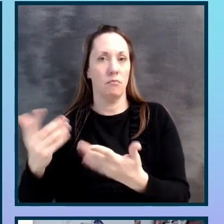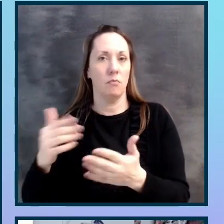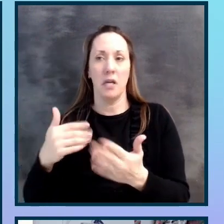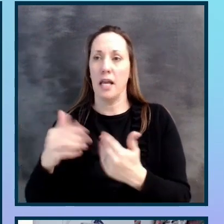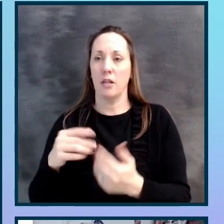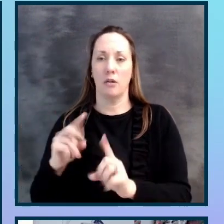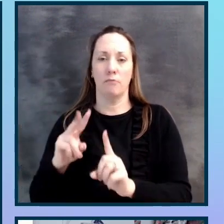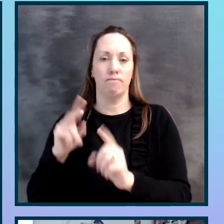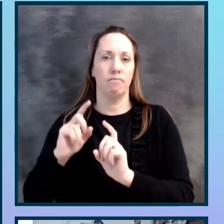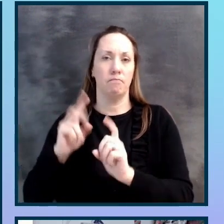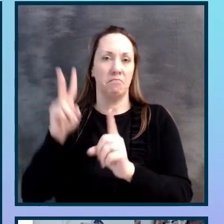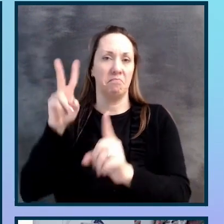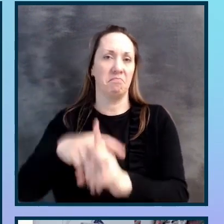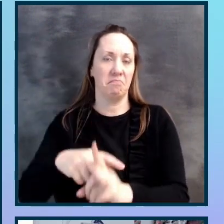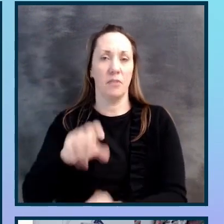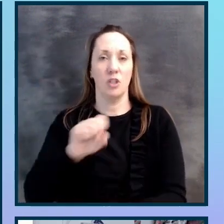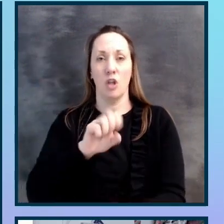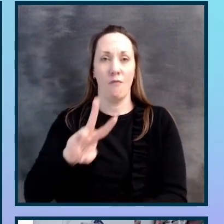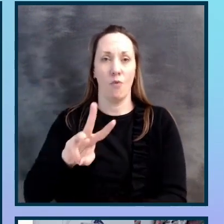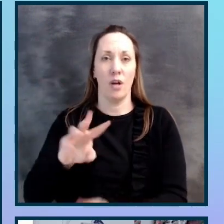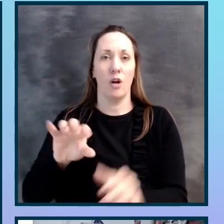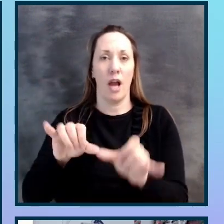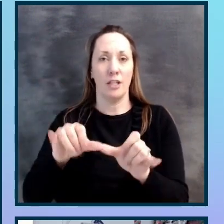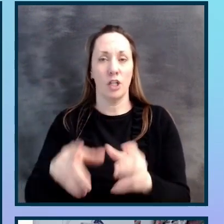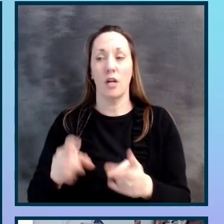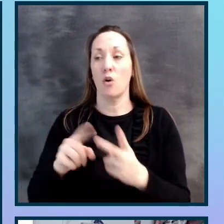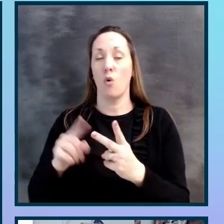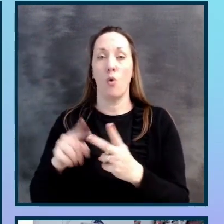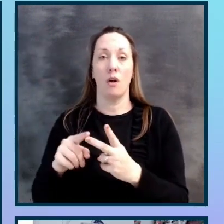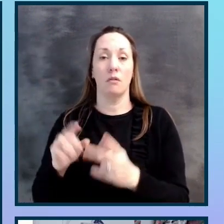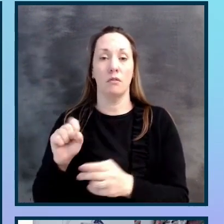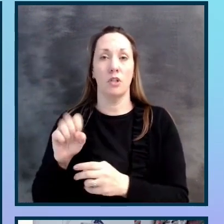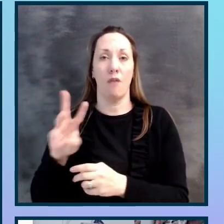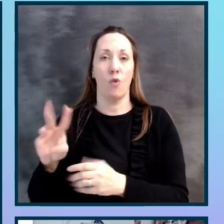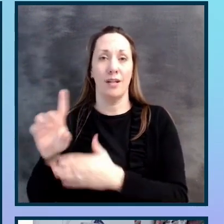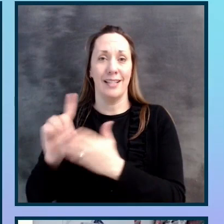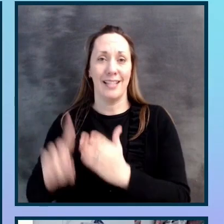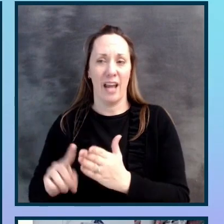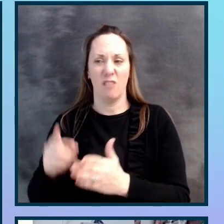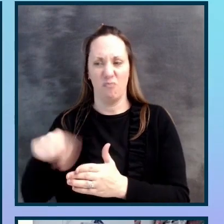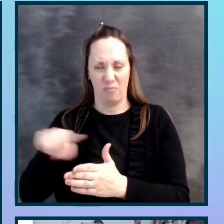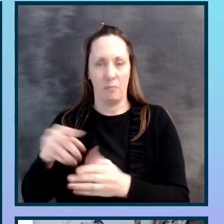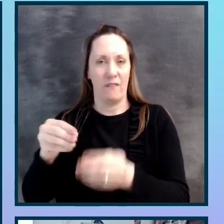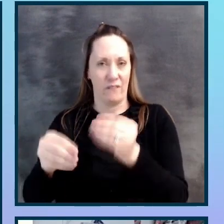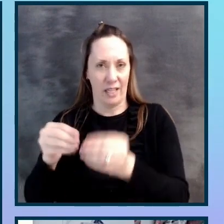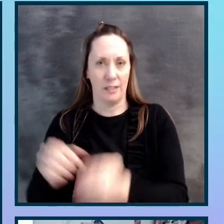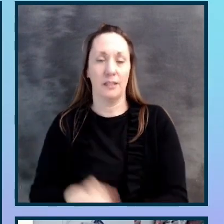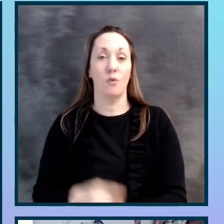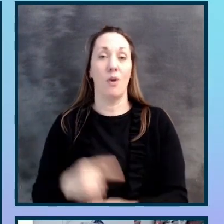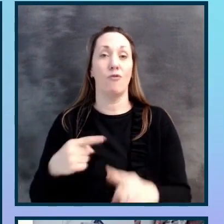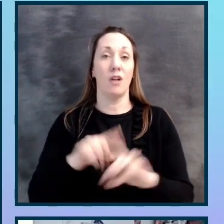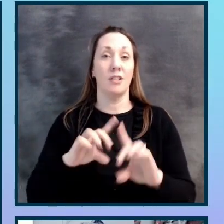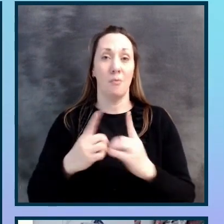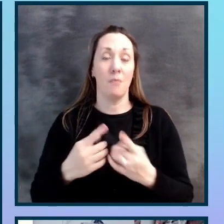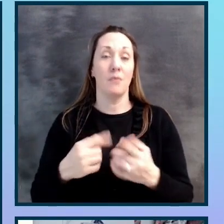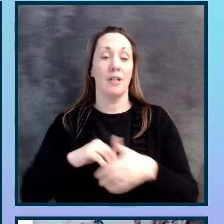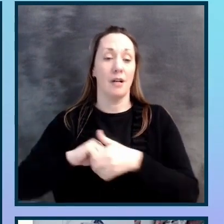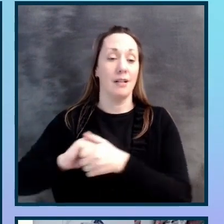and/or a visual designer to fix. We have cross-departmental collaboration to improve our communication